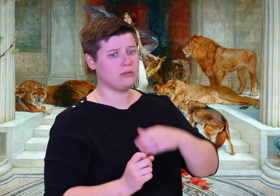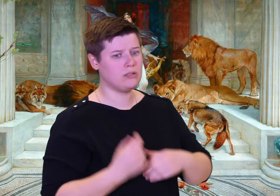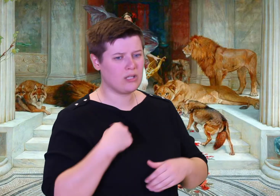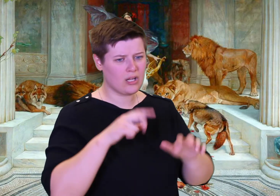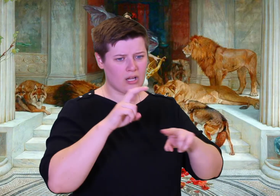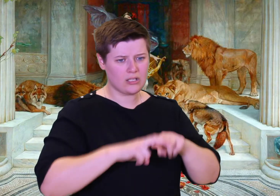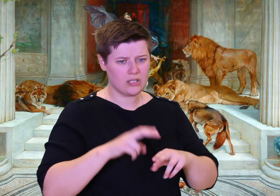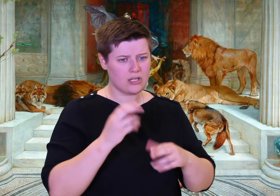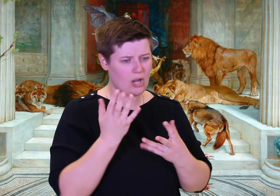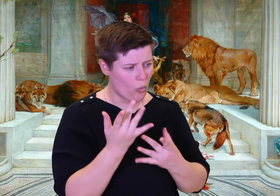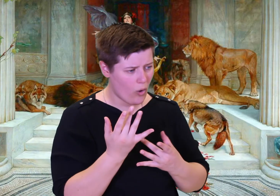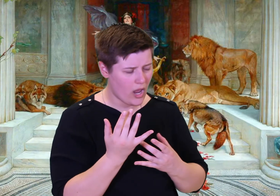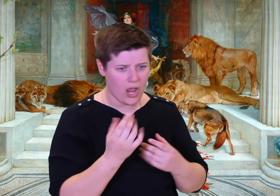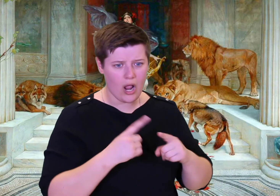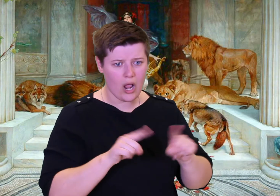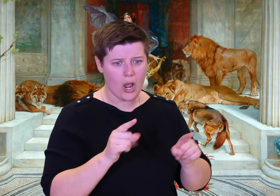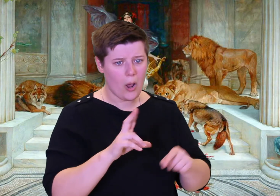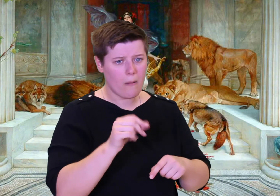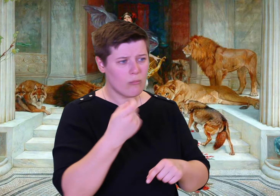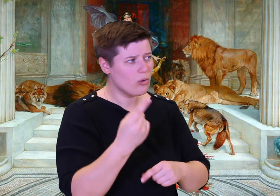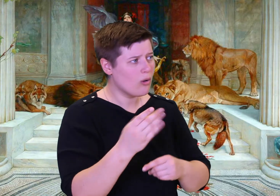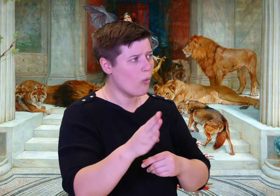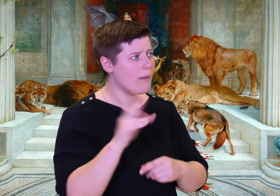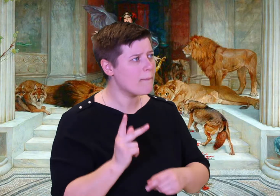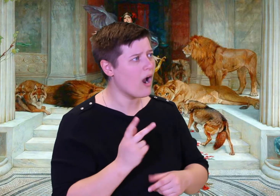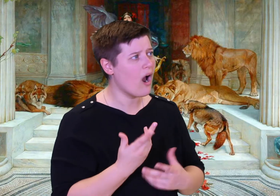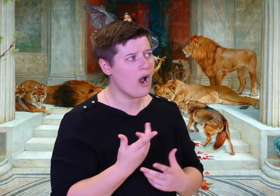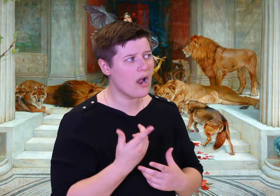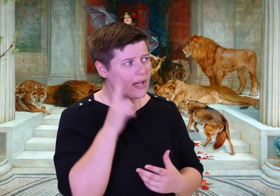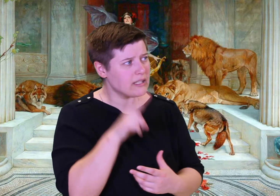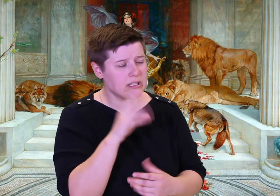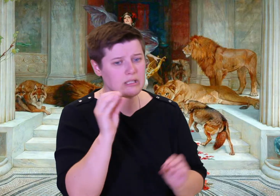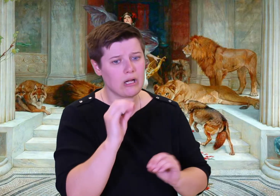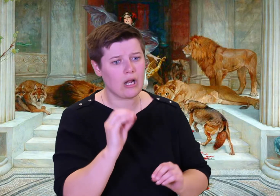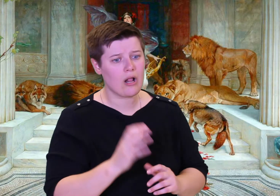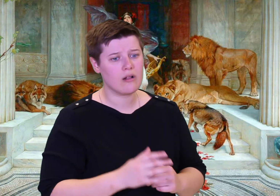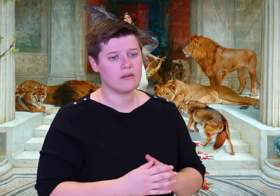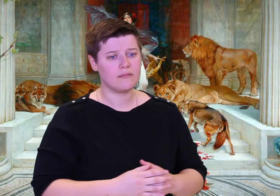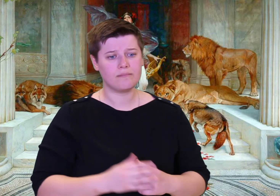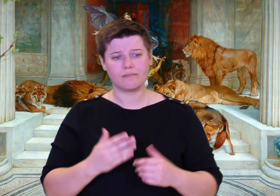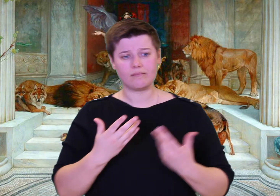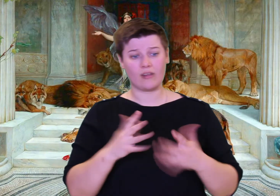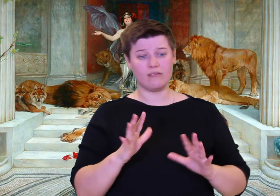Then all at once, they vanished. I sat there for a while to watch and wait, but